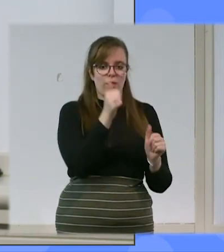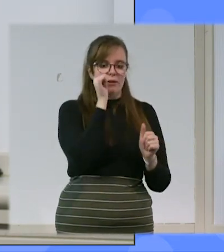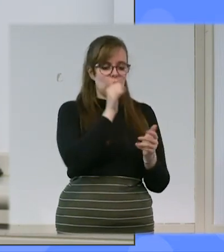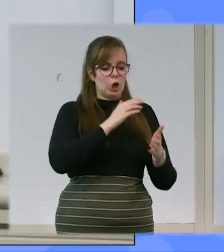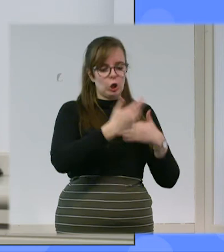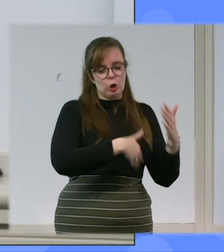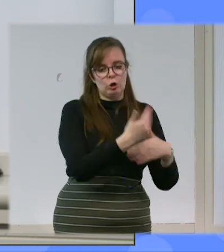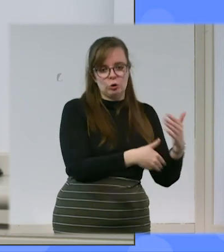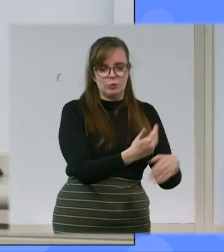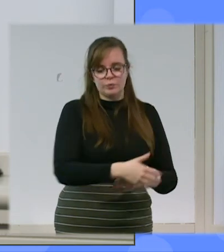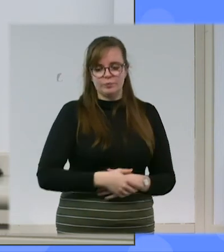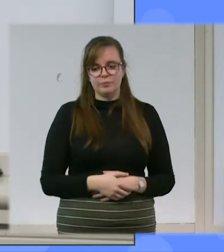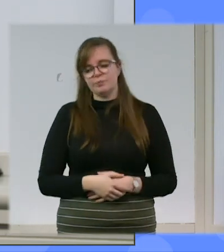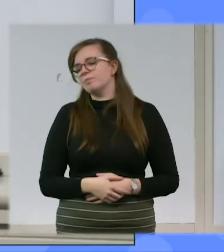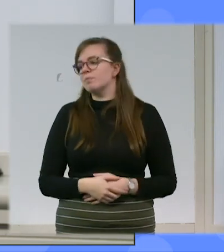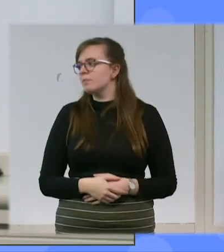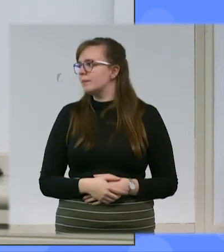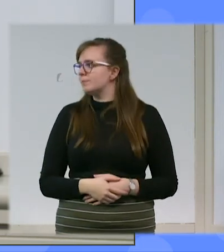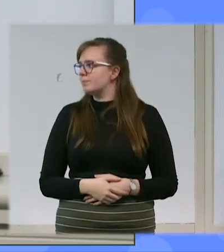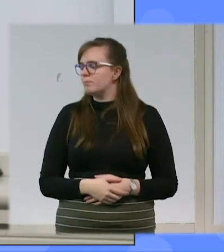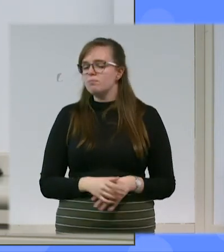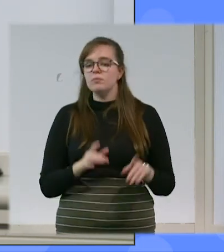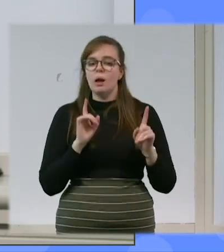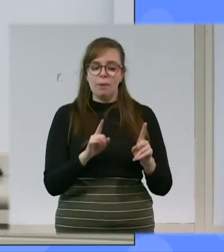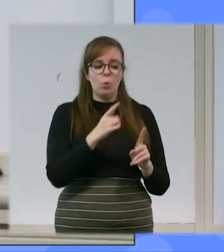kylie minogue on so but do you know what we can do better than that